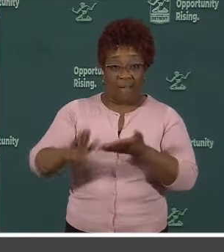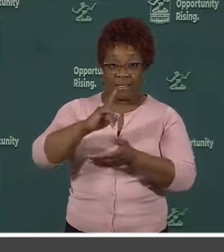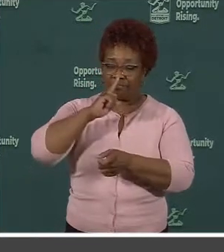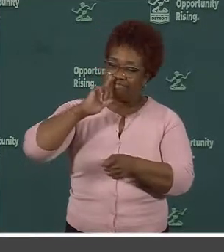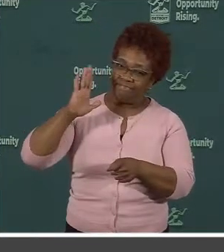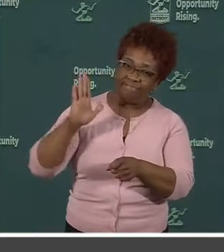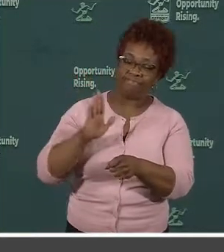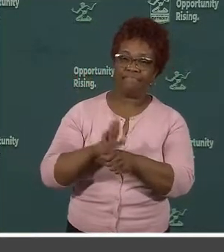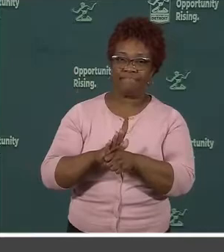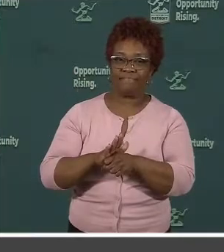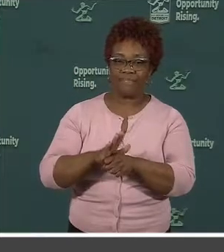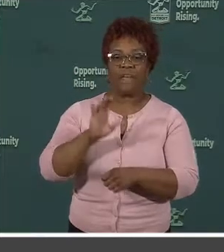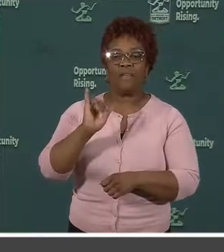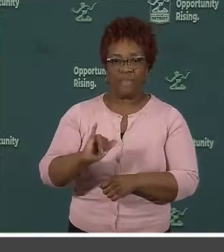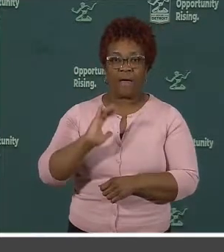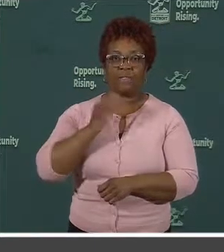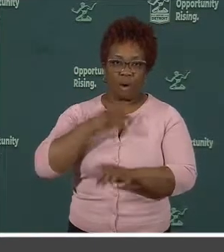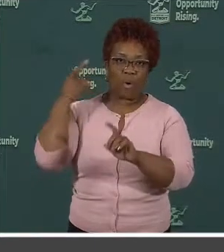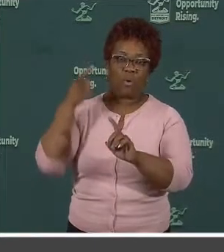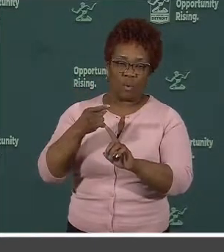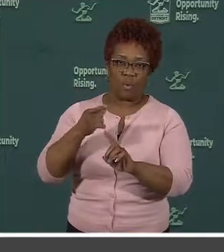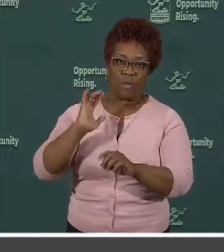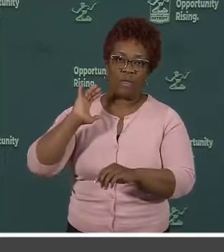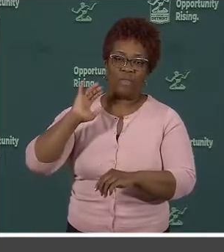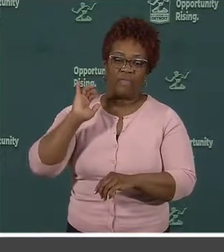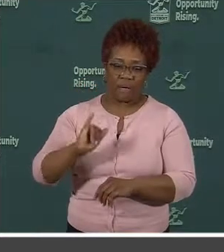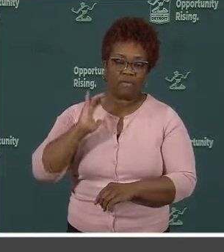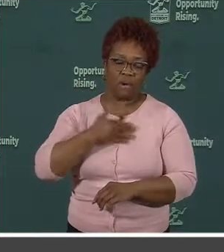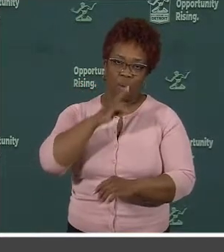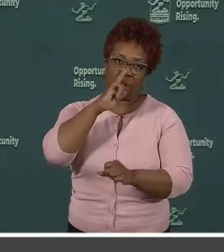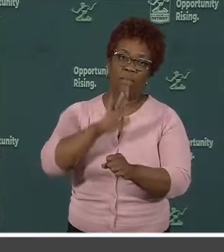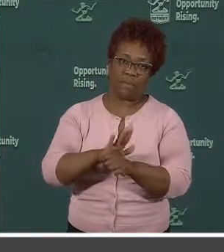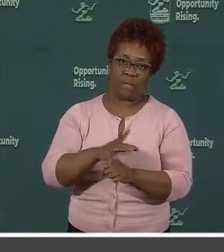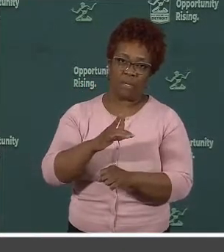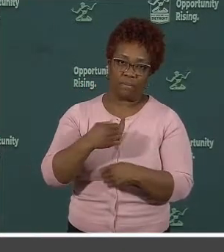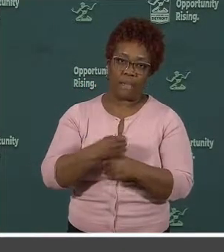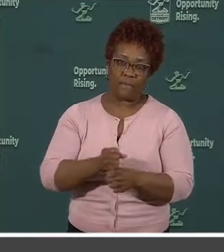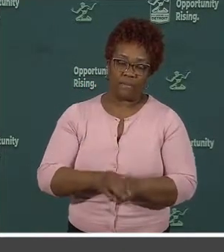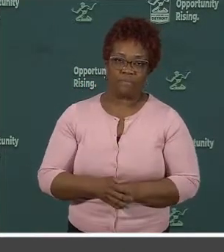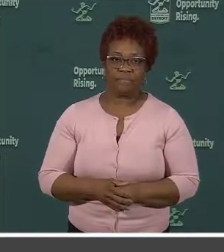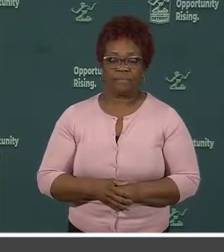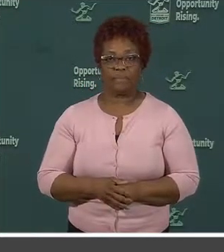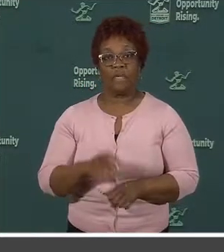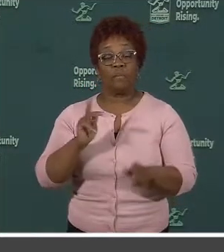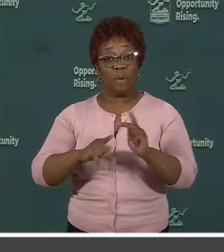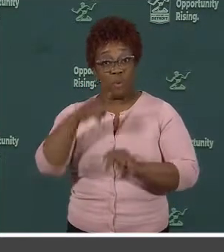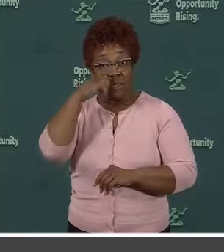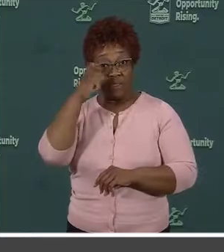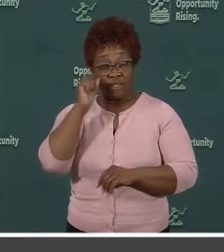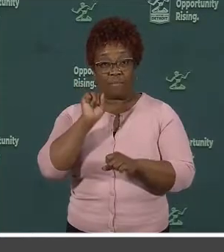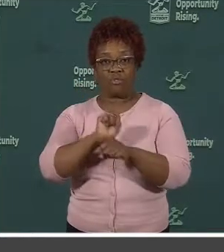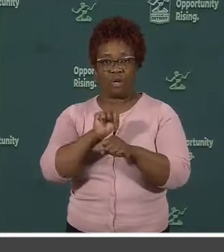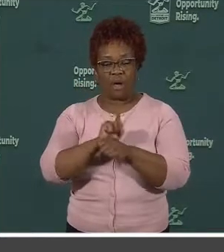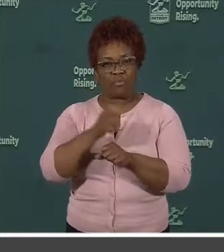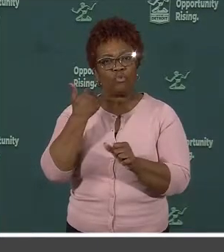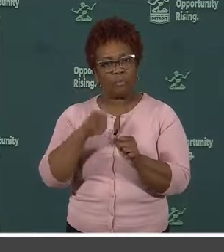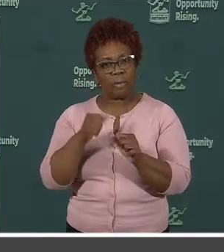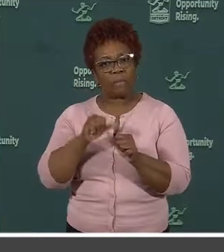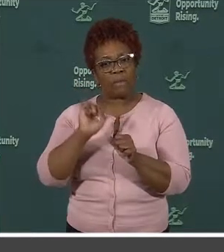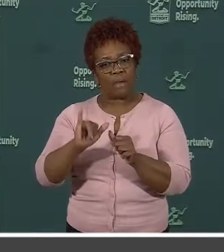COMMITMENT WE SHOULD BE MAKING THOSE OF US >> WHO HAVE SUMMER JOBS KNOW HOW FORMATIVE THEY WERE BUT EIGHT YEARS AGO THERE